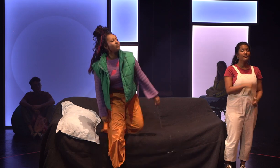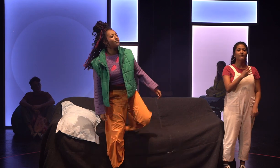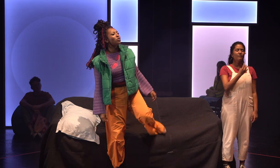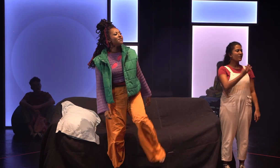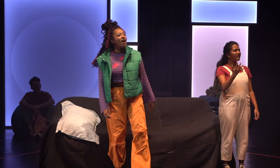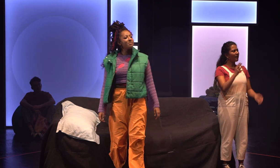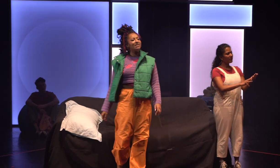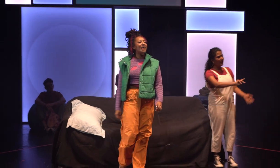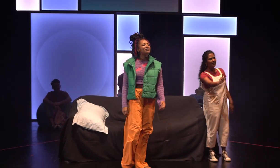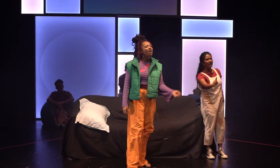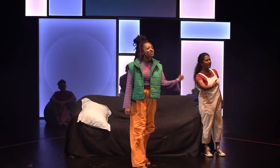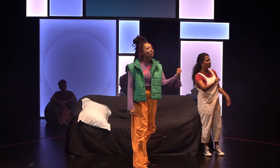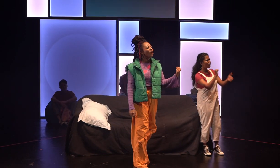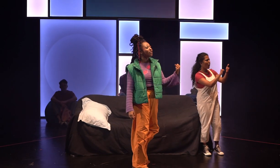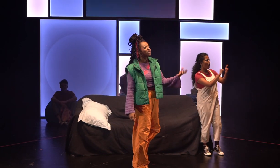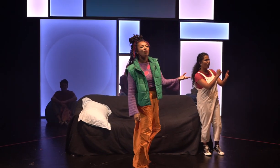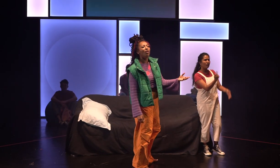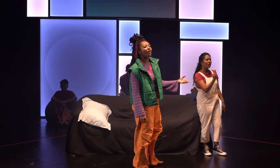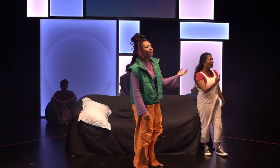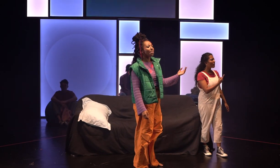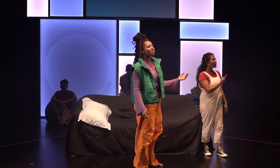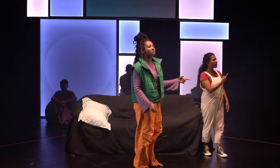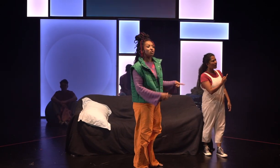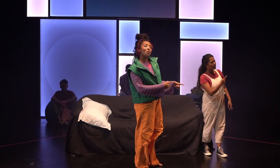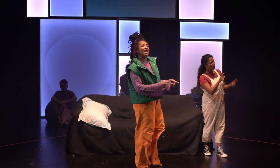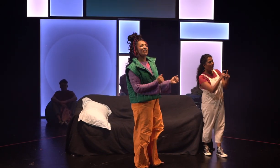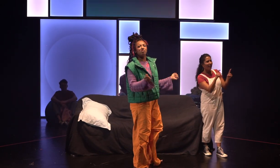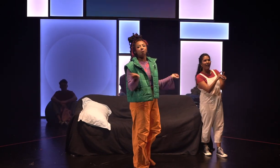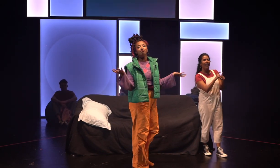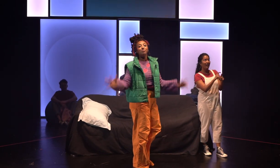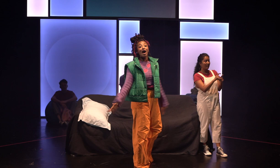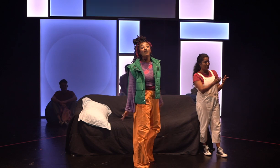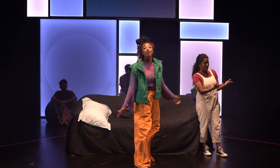About 45 minutes later, there's a knock at the door. It's Dominique! I